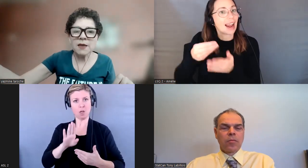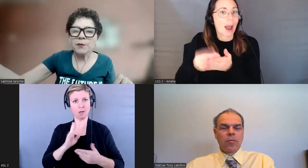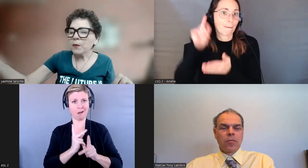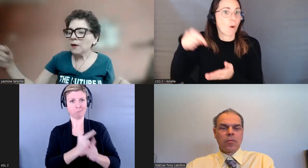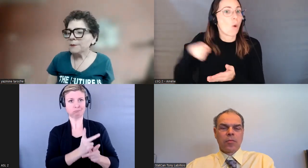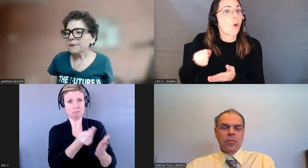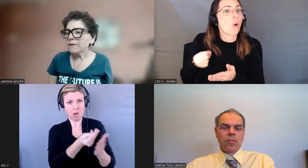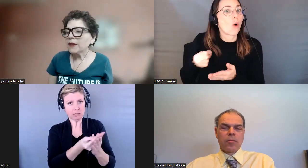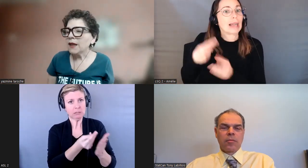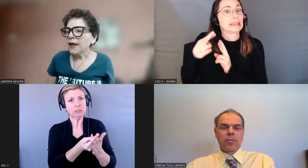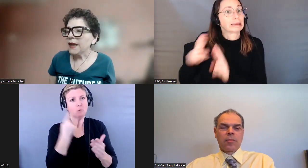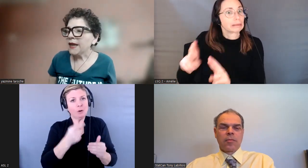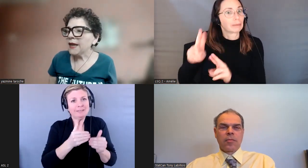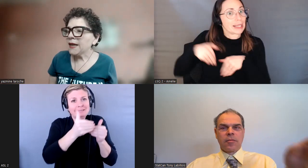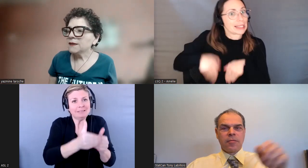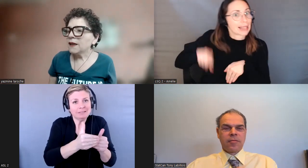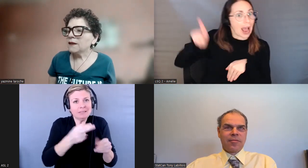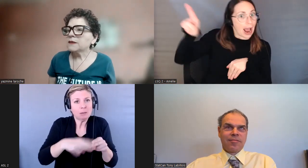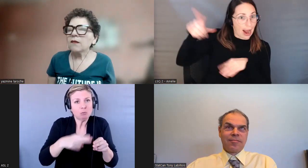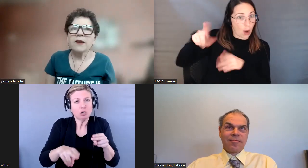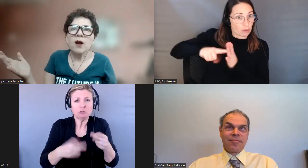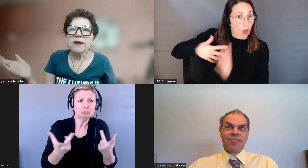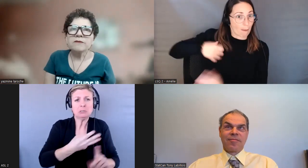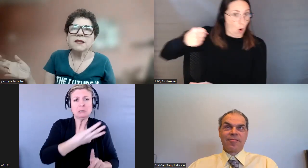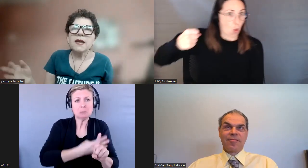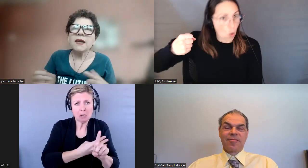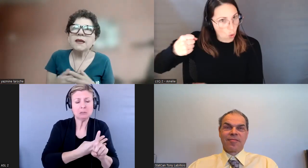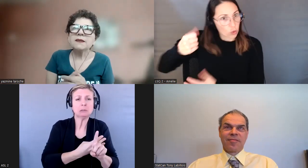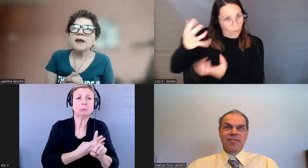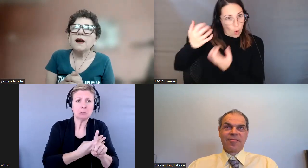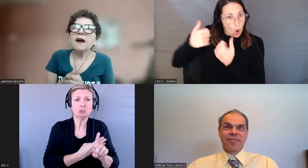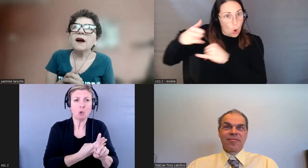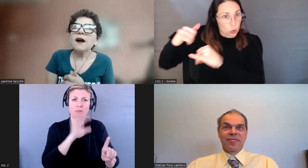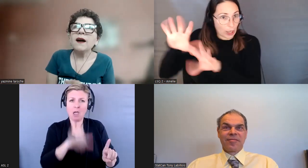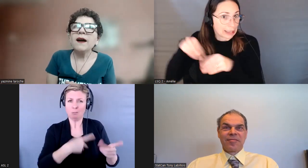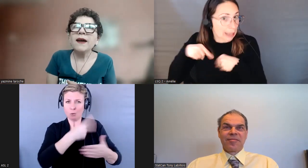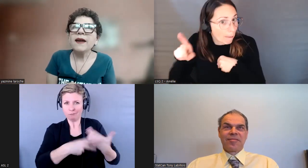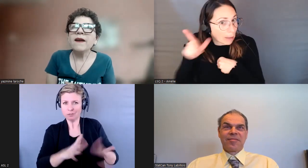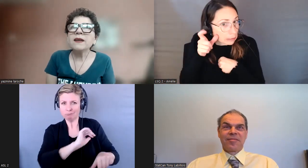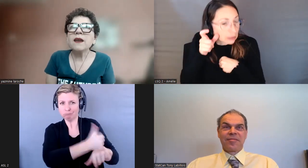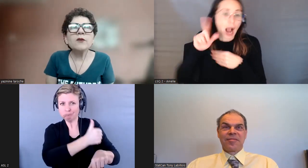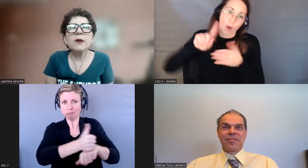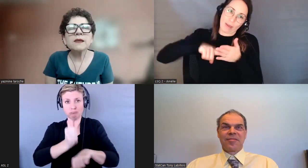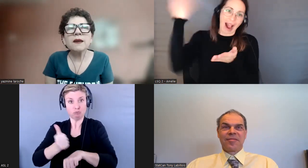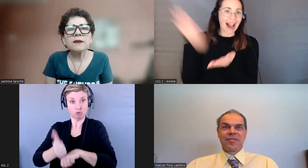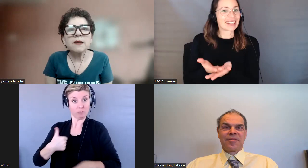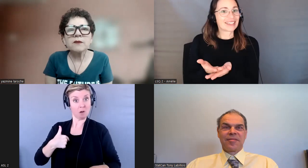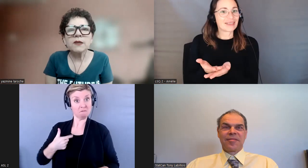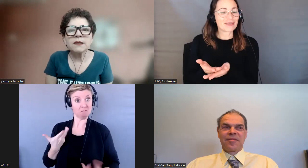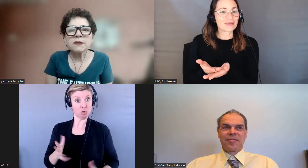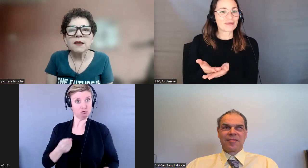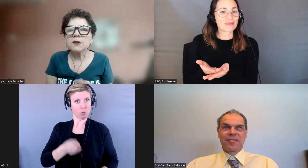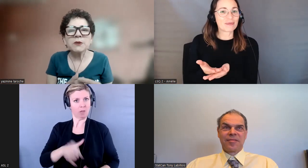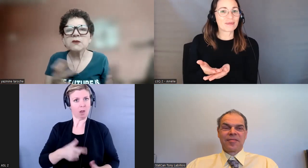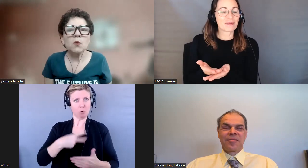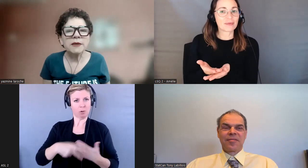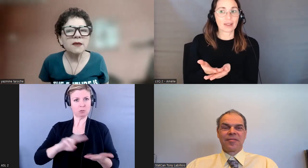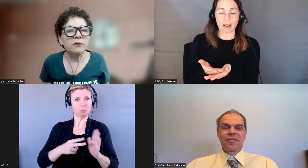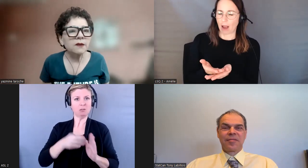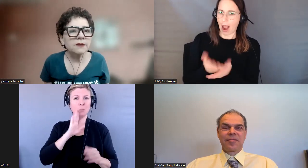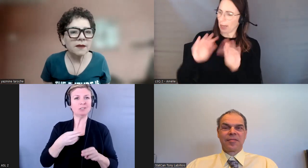keep them on and so I arrived and and quickly I I realized there was nobody who looked like